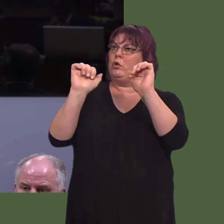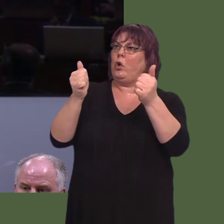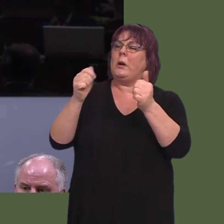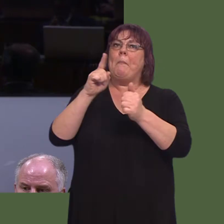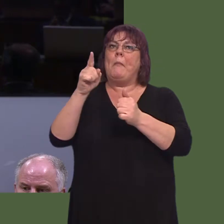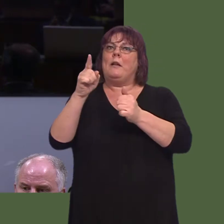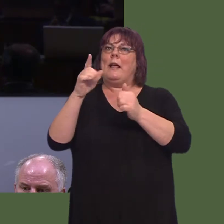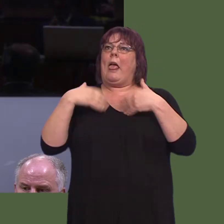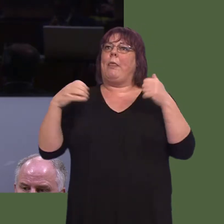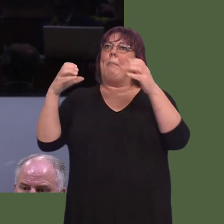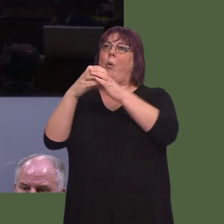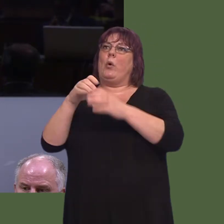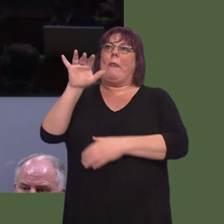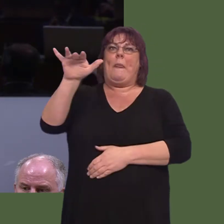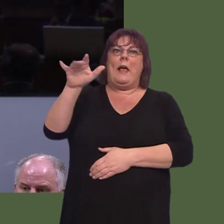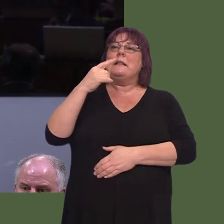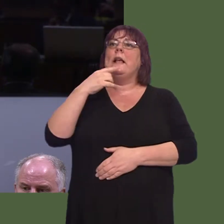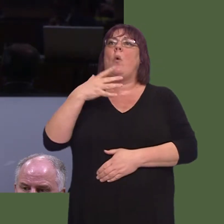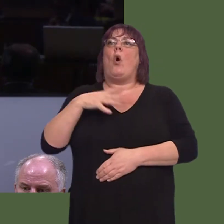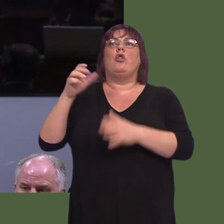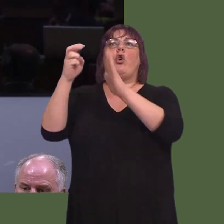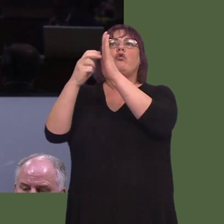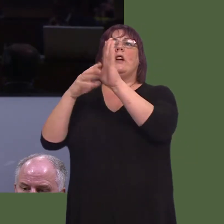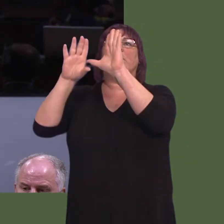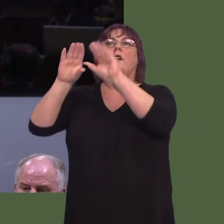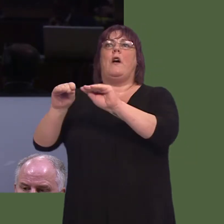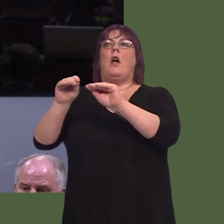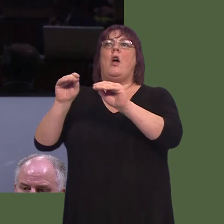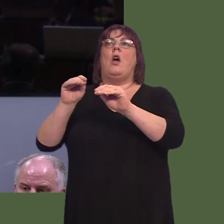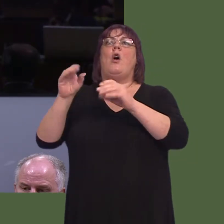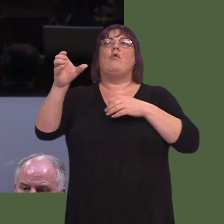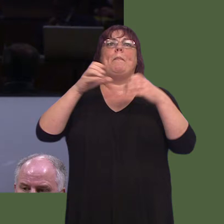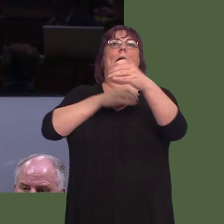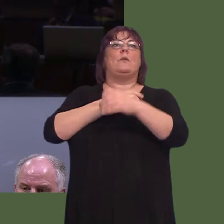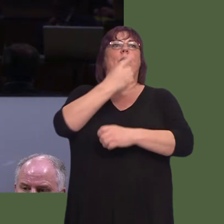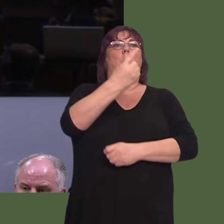they want to end that service and the contract with Shropdoc and replace it with the 111